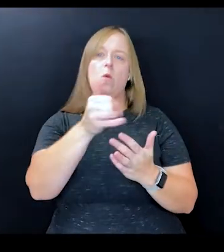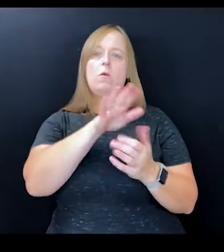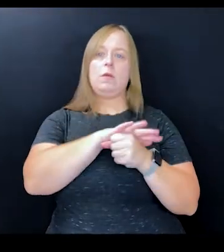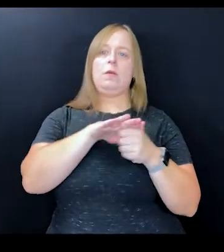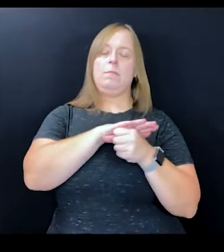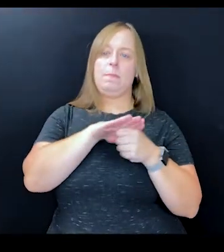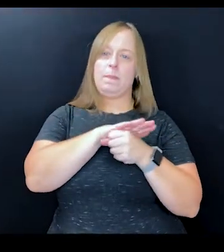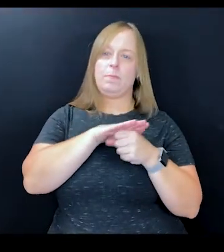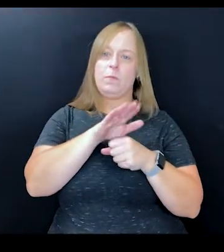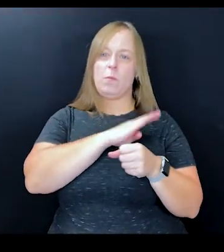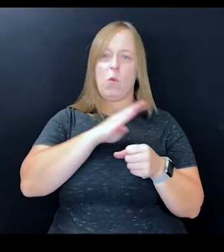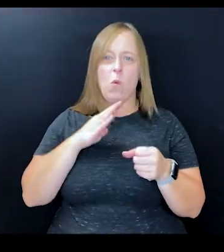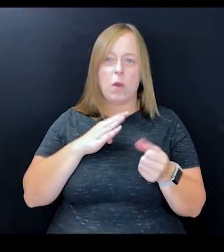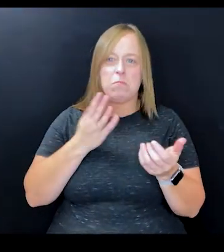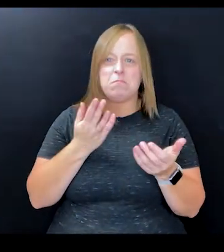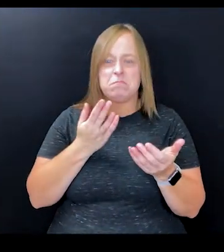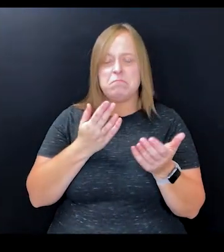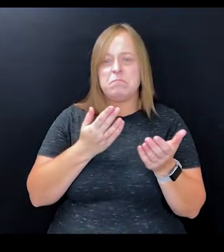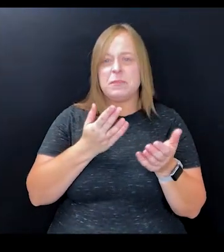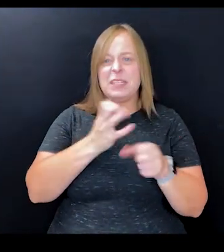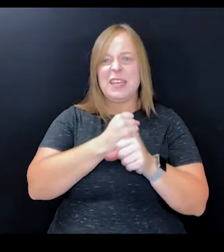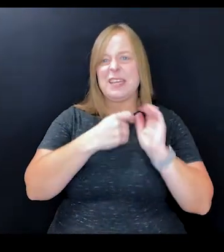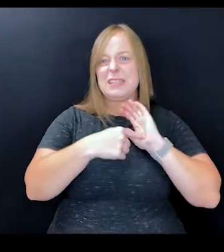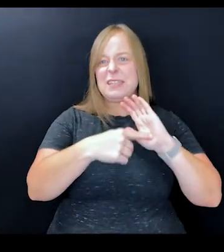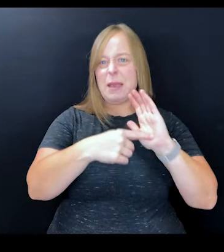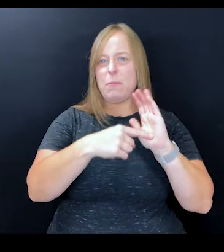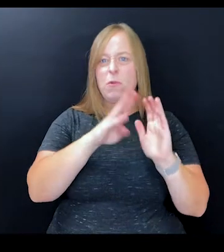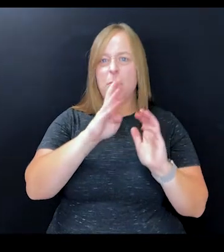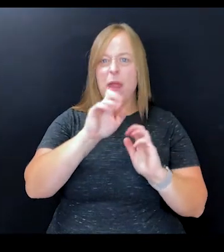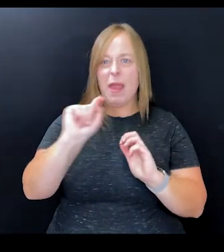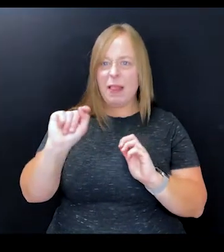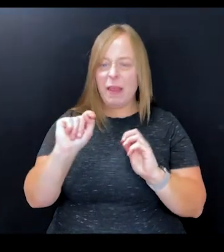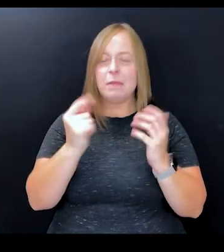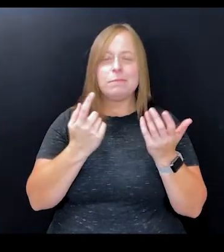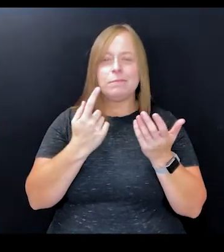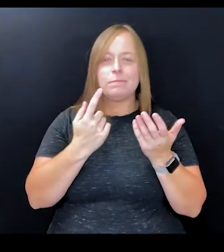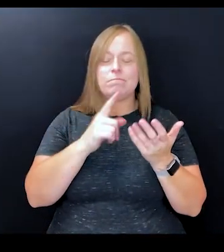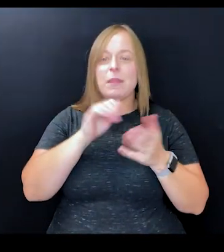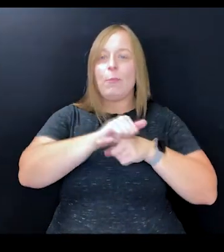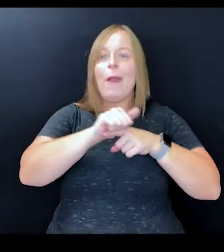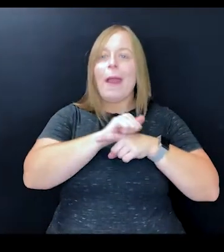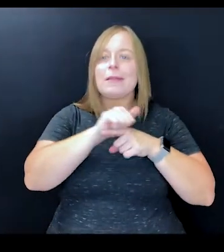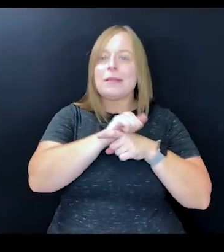to request the sample ballot. And a sample ballot is essentially a practice ballot.